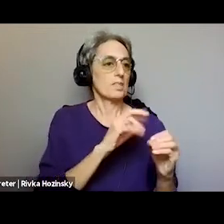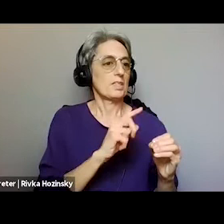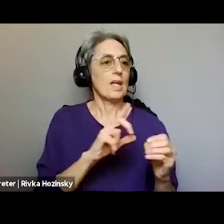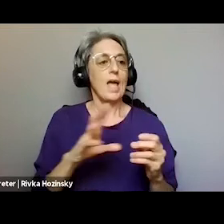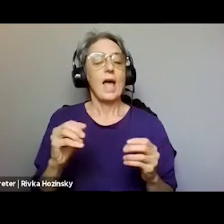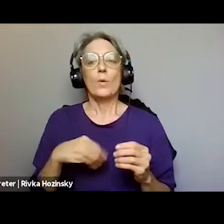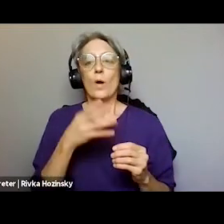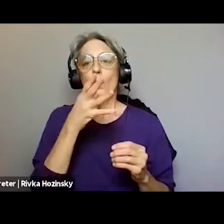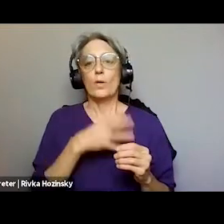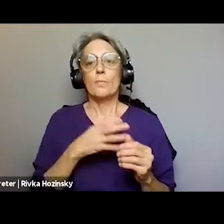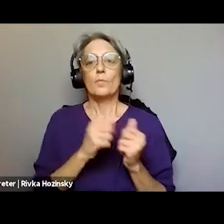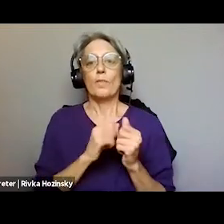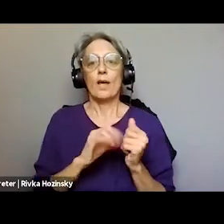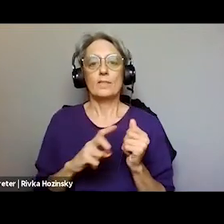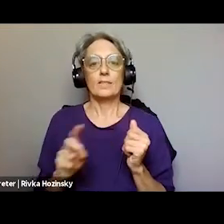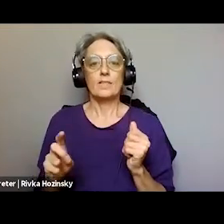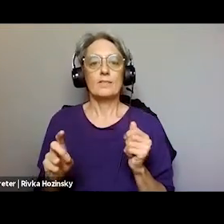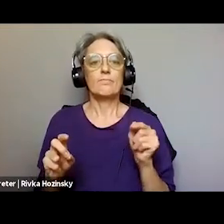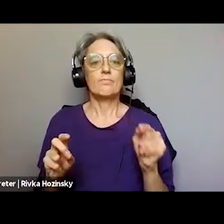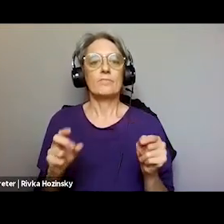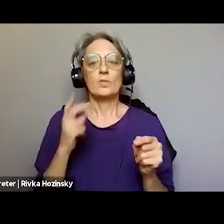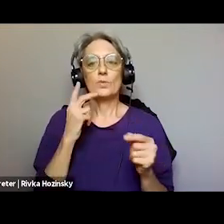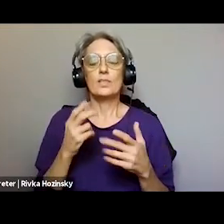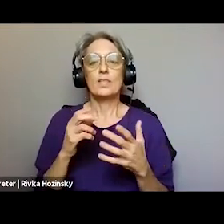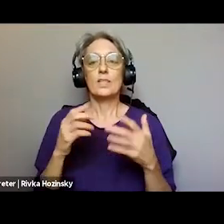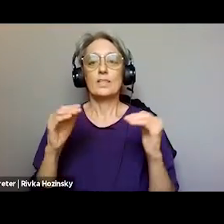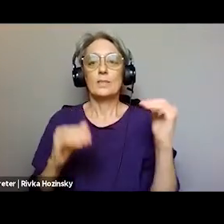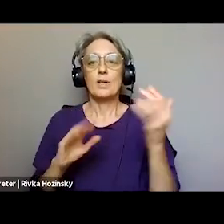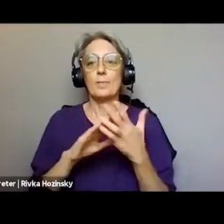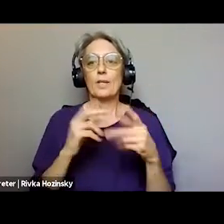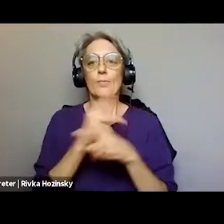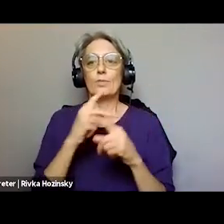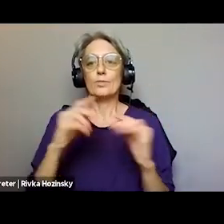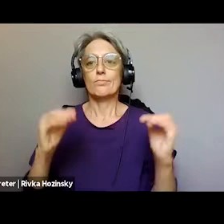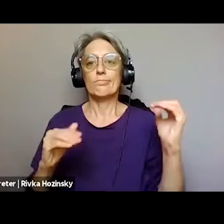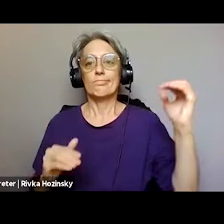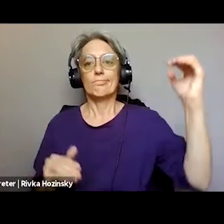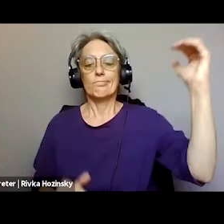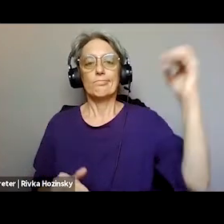interactive model seeing compounding disparity. I'll briefly touch on some methodological